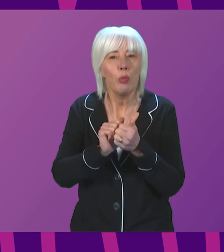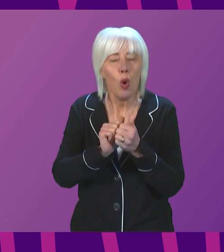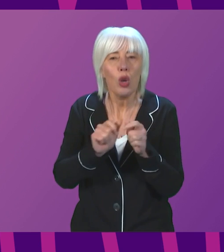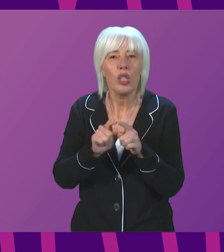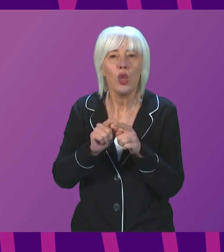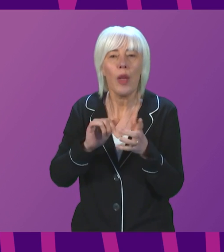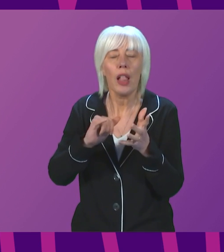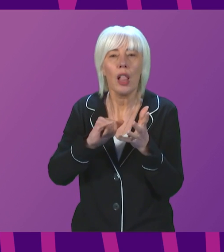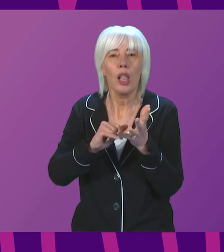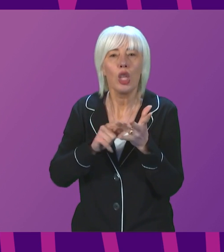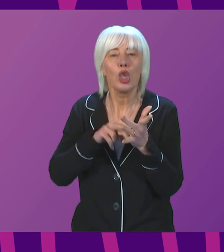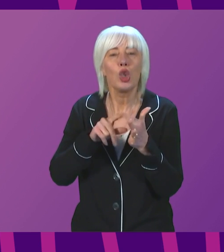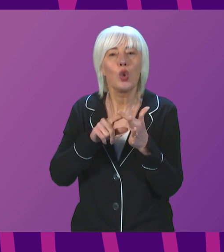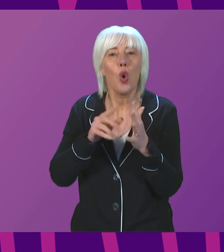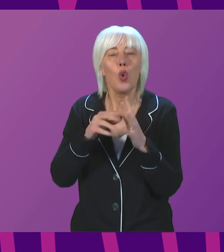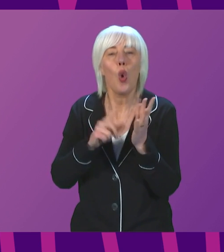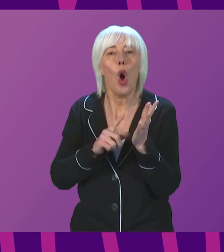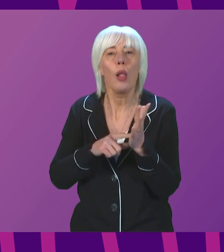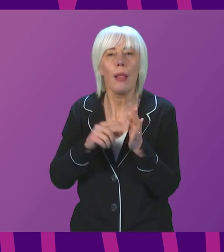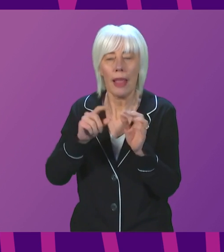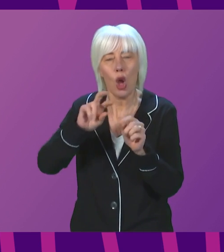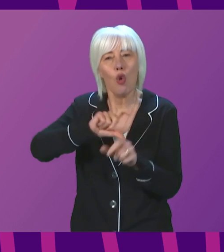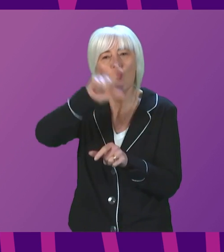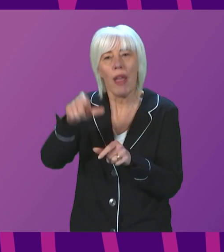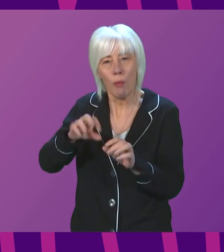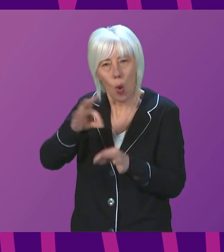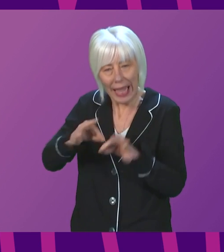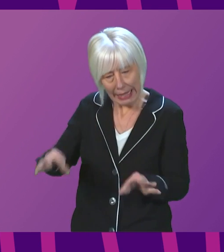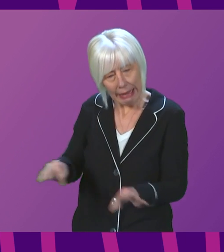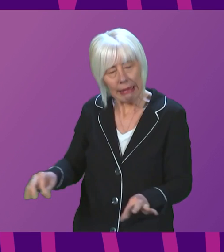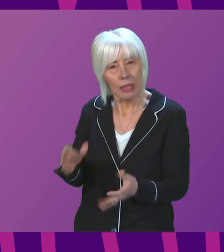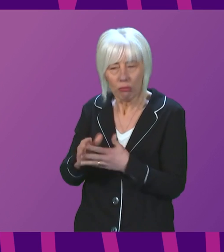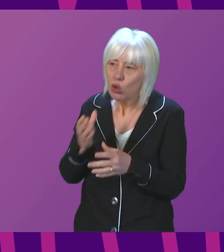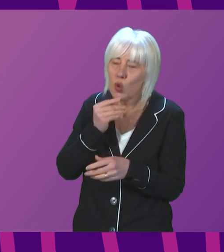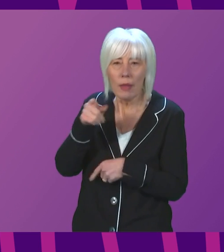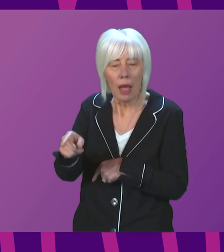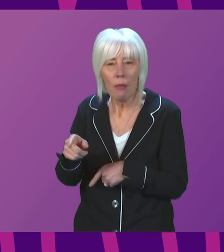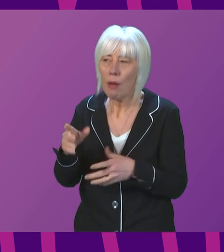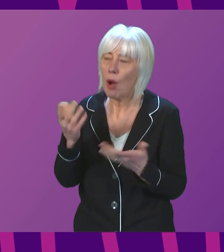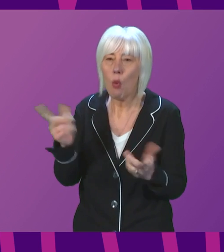rainbow laces are vital in supporting LGBT+ people to participate in and enjoy watching sport?